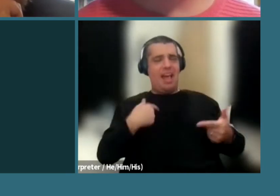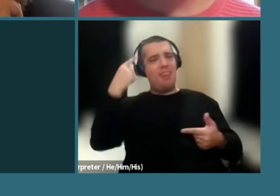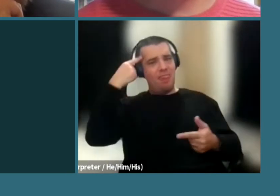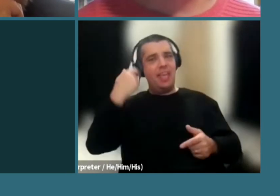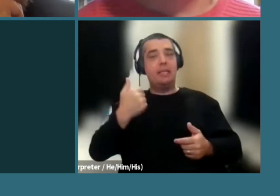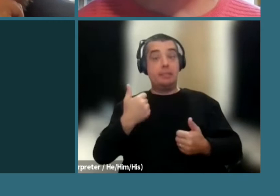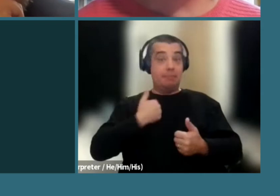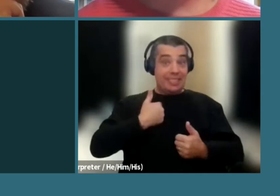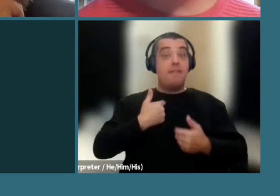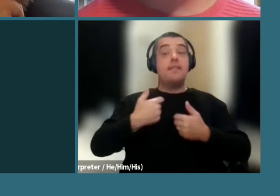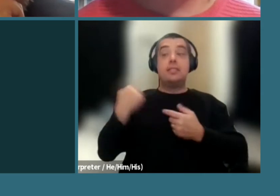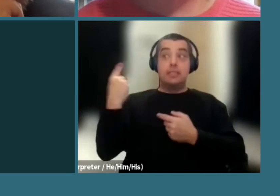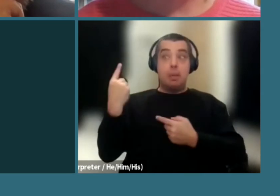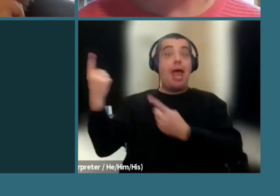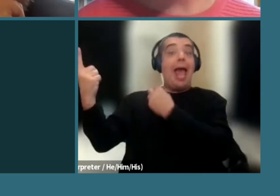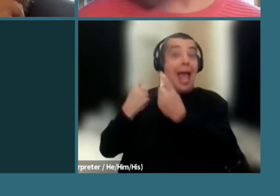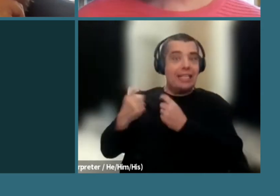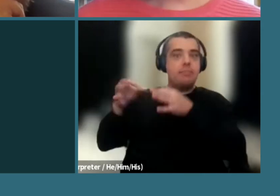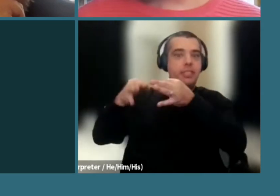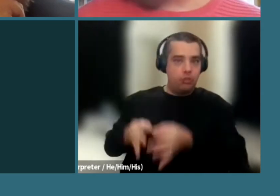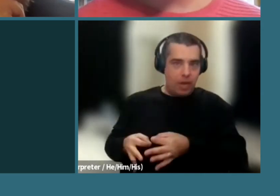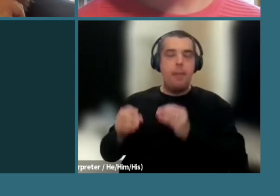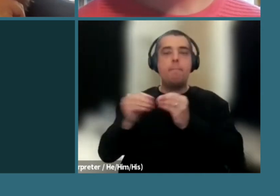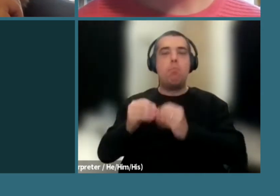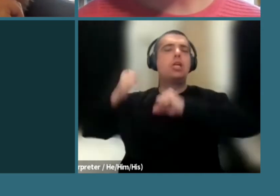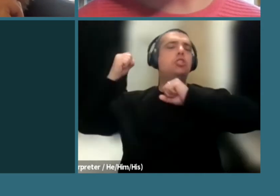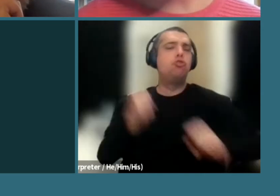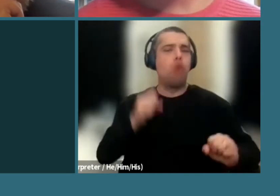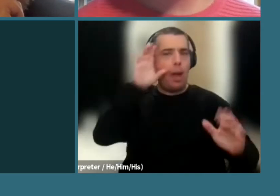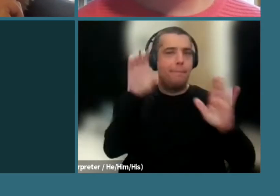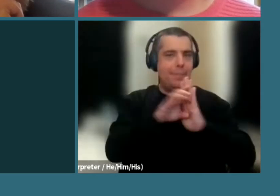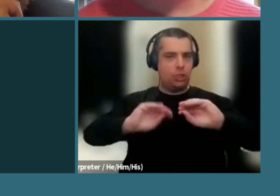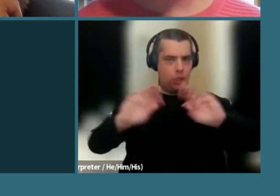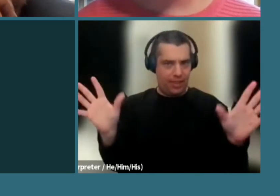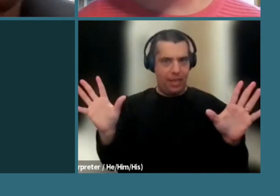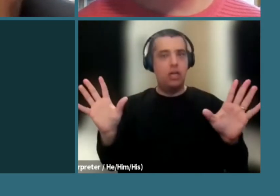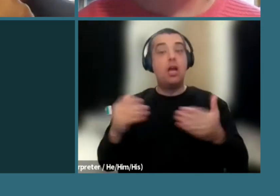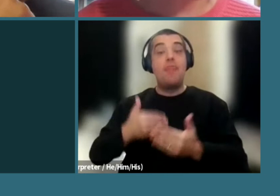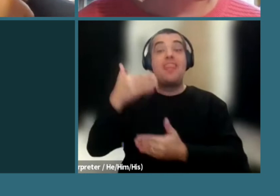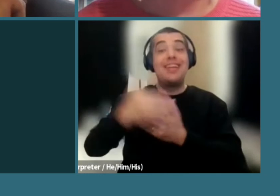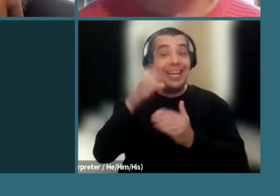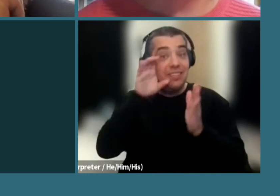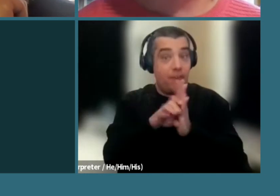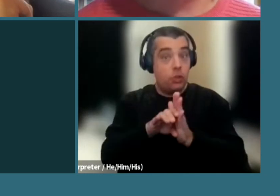to describe are things that have stronger visual imagery. The next photo on my phone is a photo of my mother, and it's like, oh,